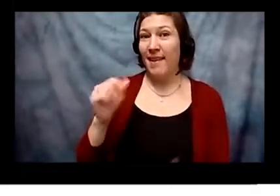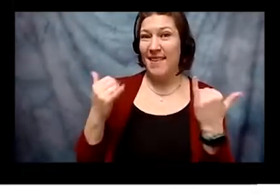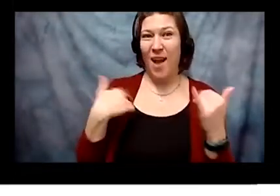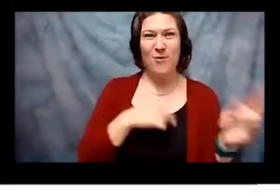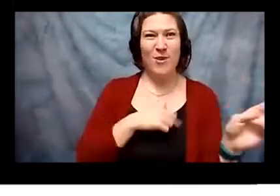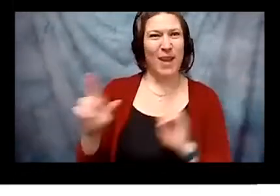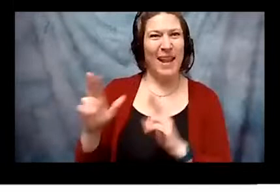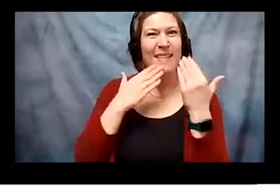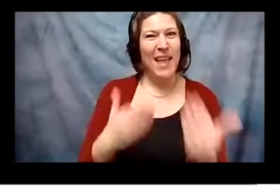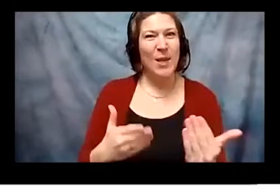Thank you.